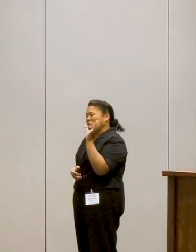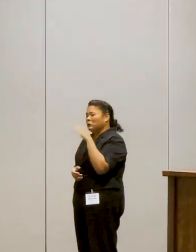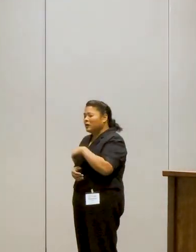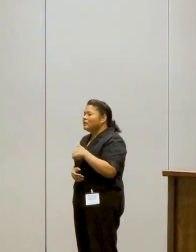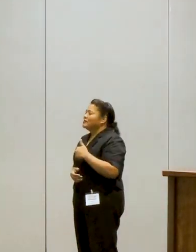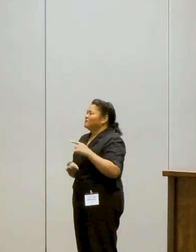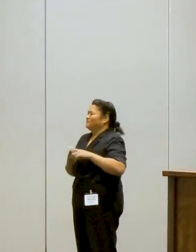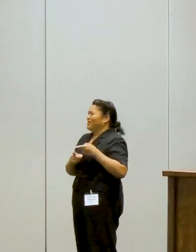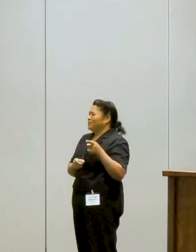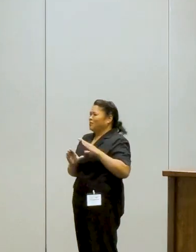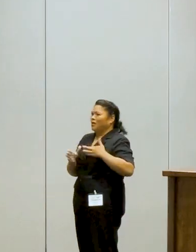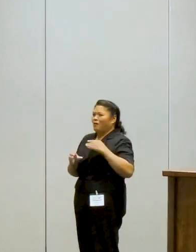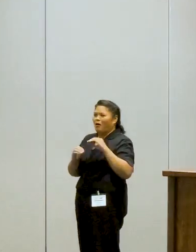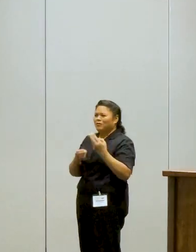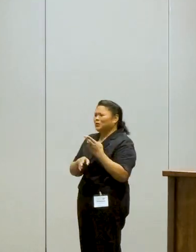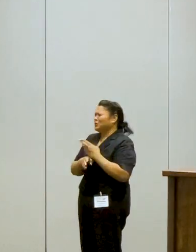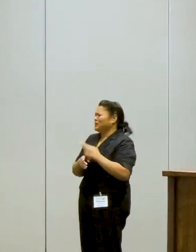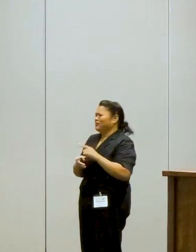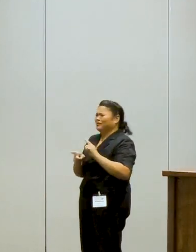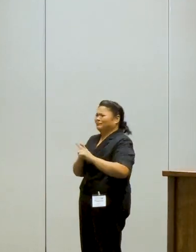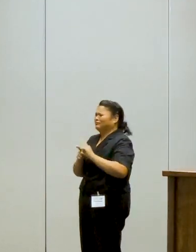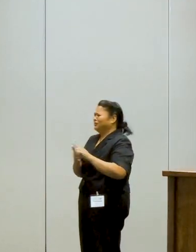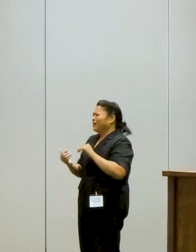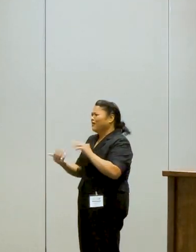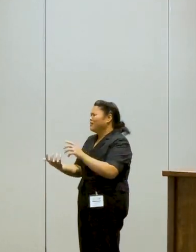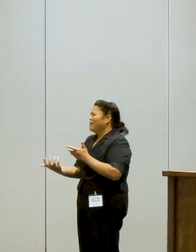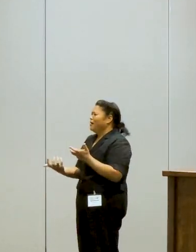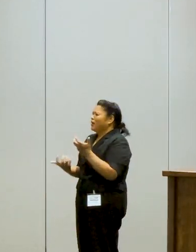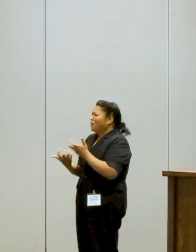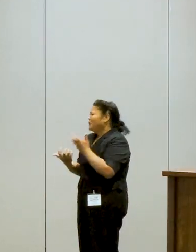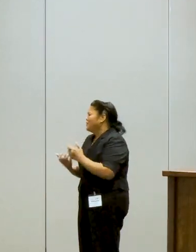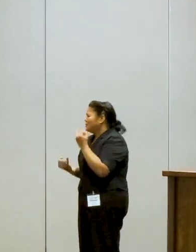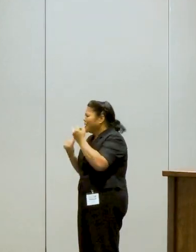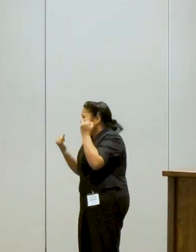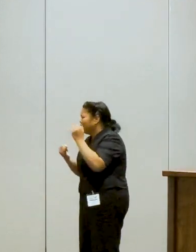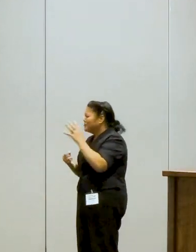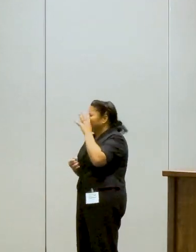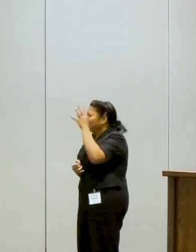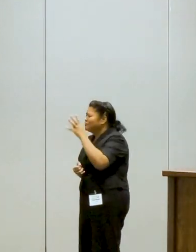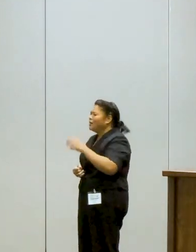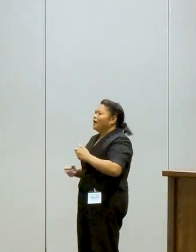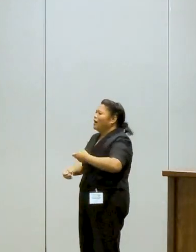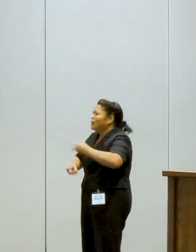he uses it for all sorts of different things, accommodation ideas, you know, upload paperwork and be like, What do